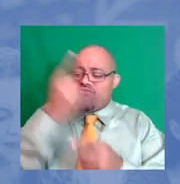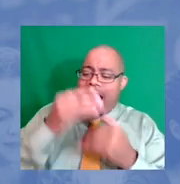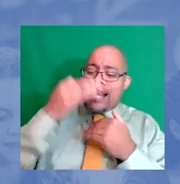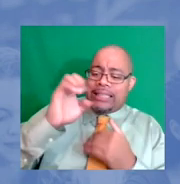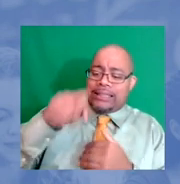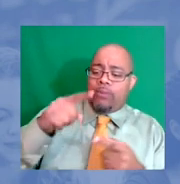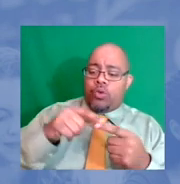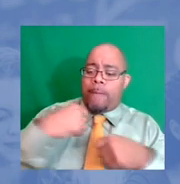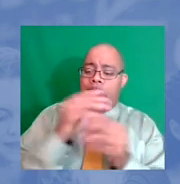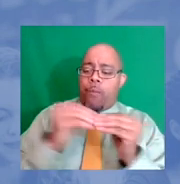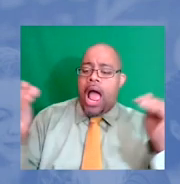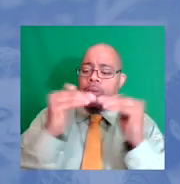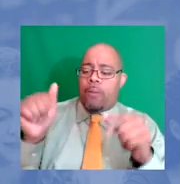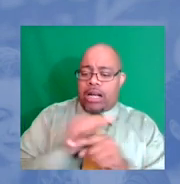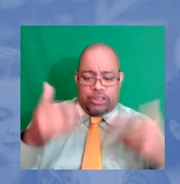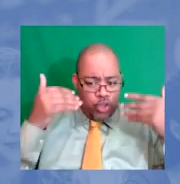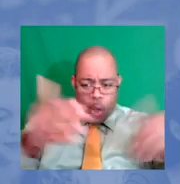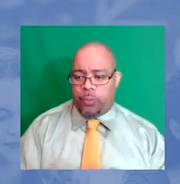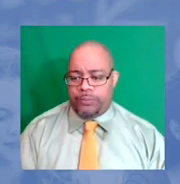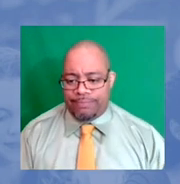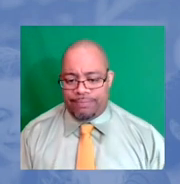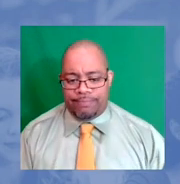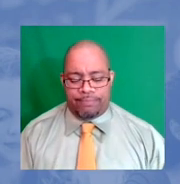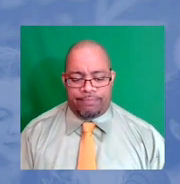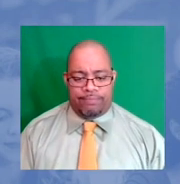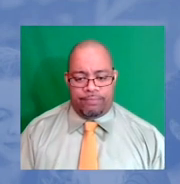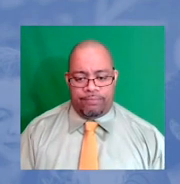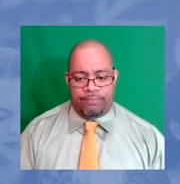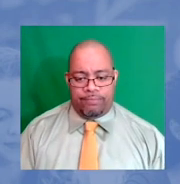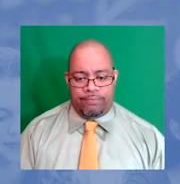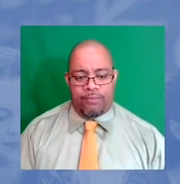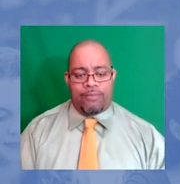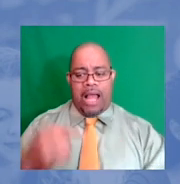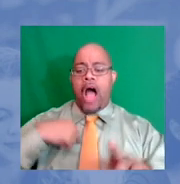I'LL START. THANK YOU FOR THAT QUESTION.